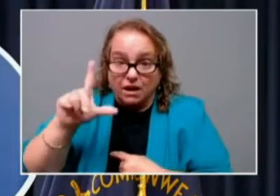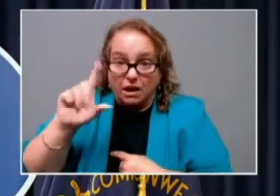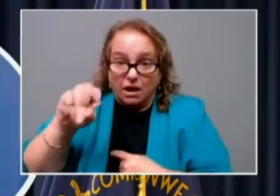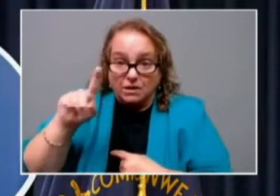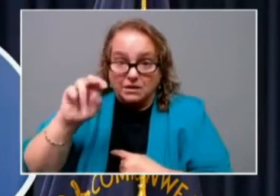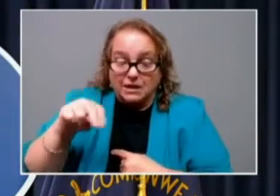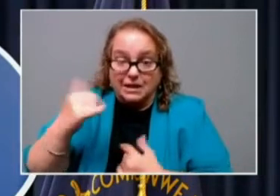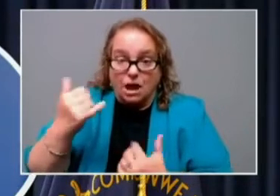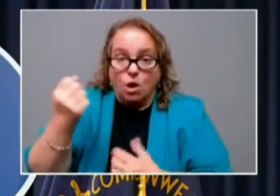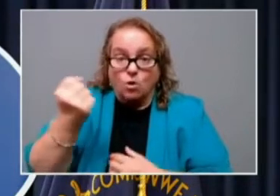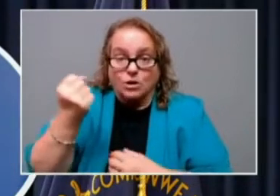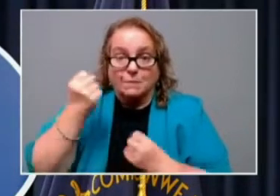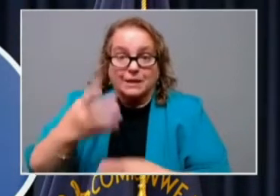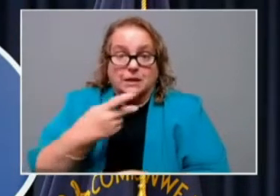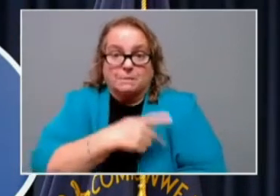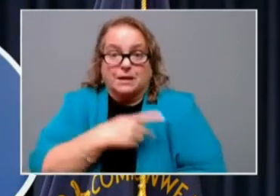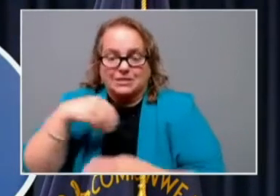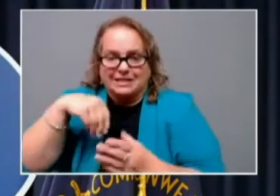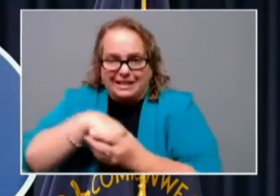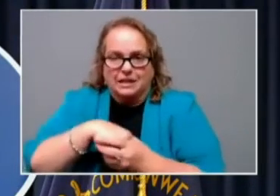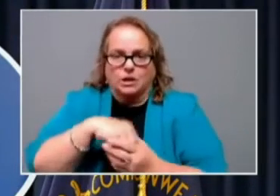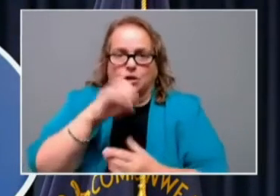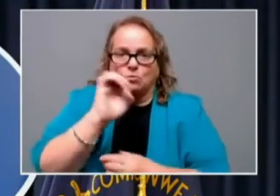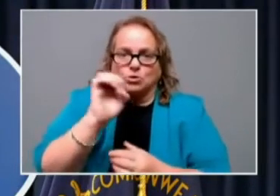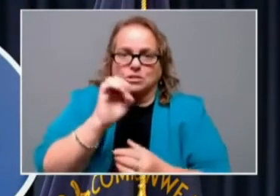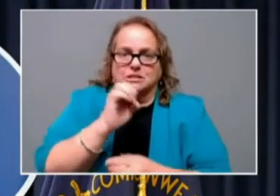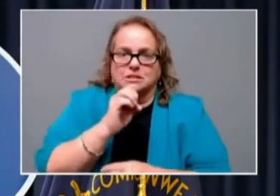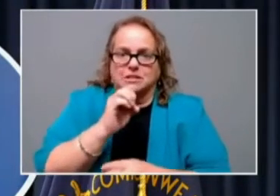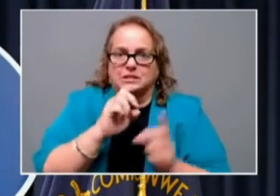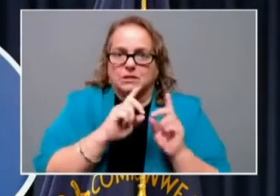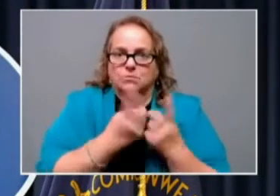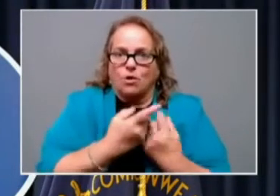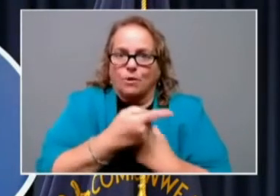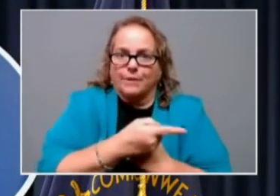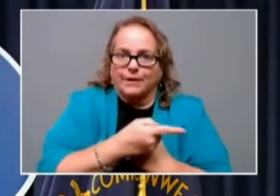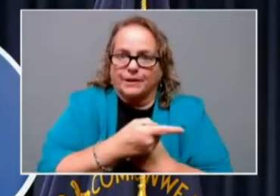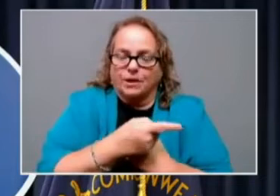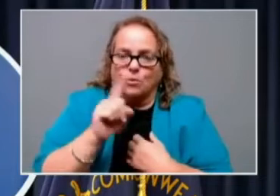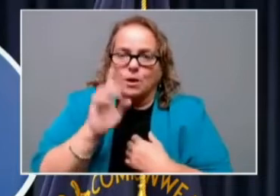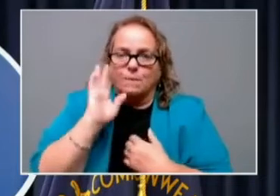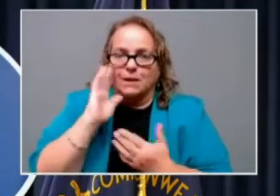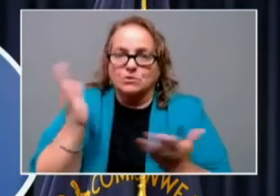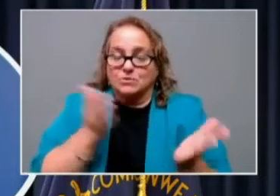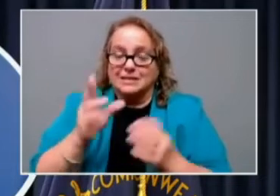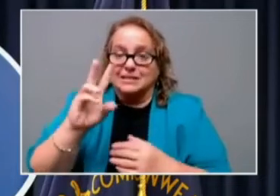emergency departments for beds are transfers. Its 63 covid 19 in patients.